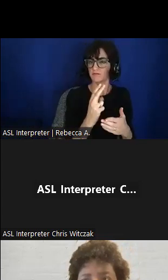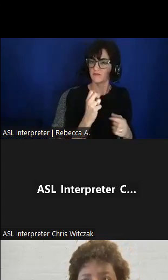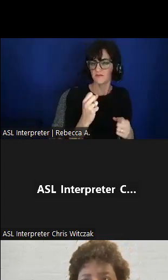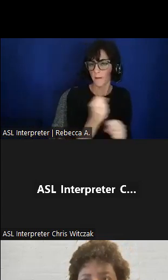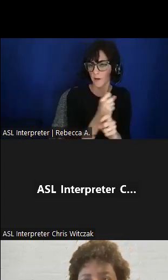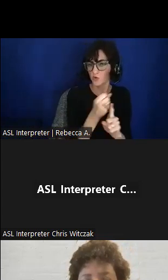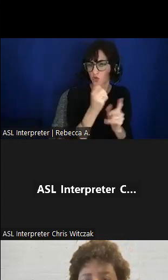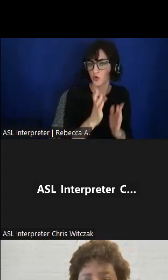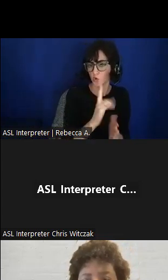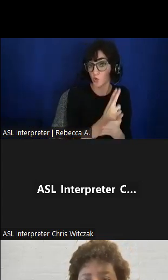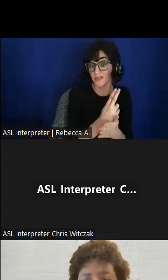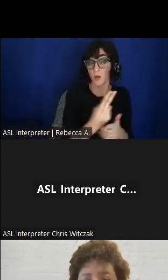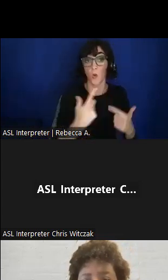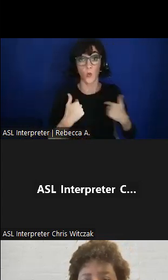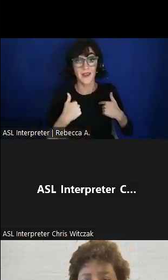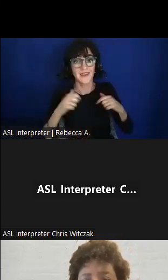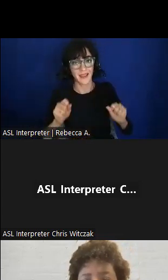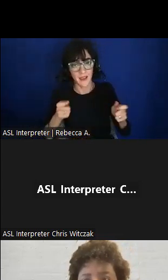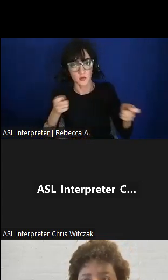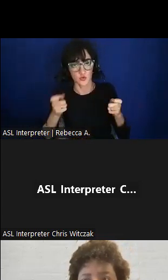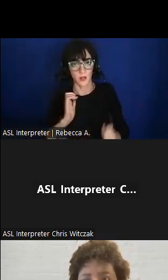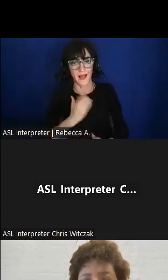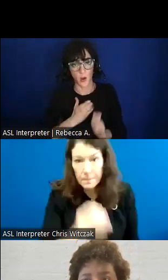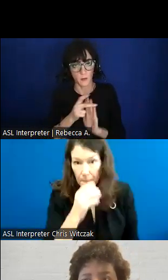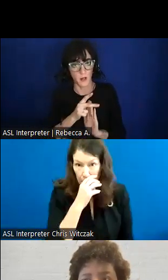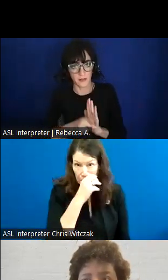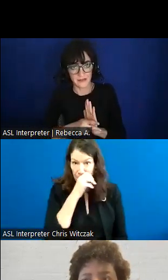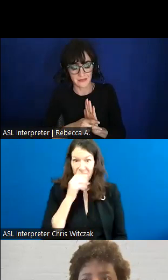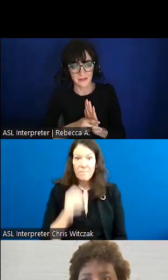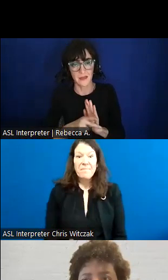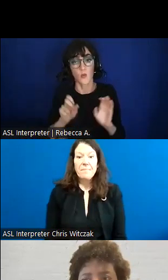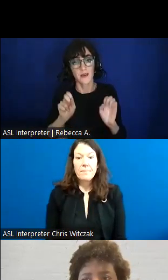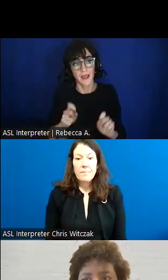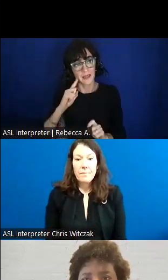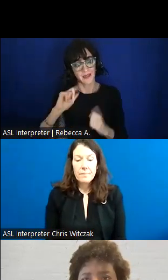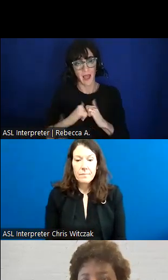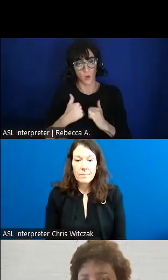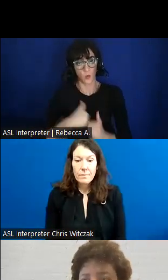policies and the steps that we take to eradicate stigma. Next